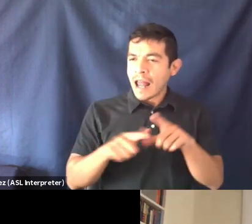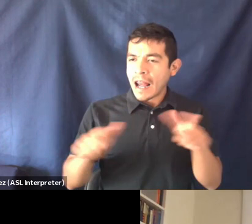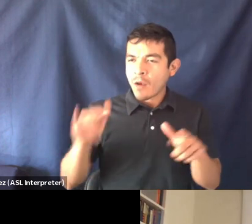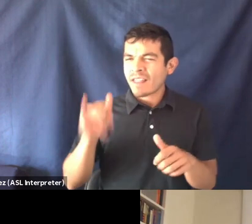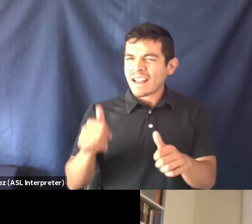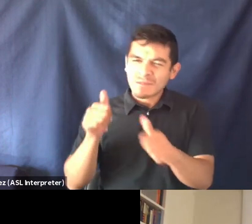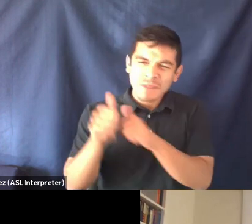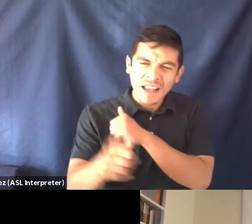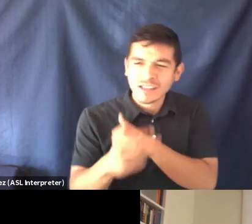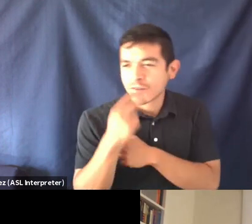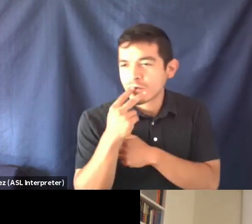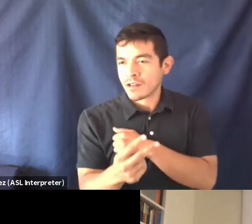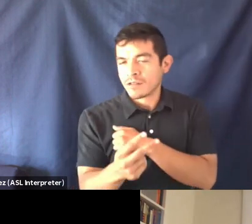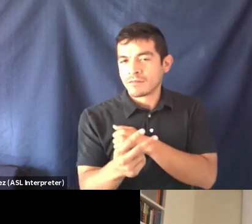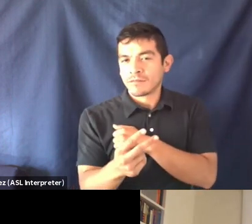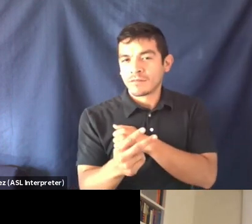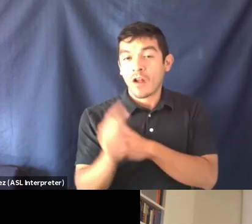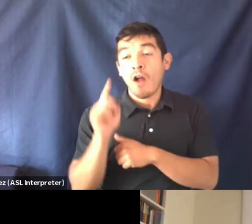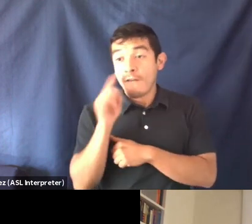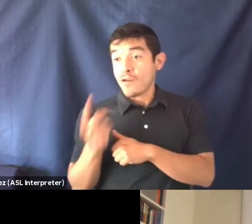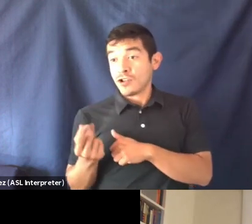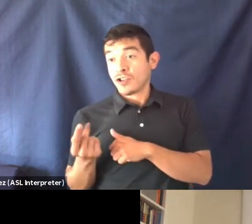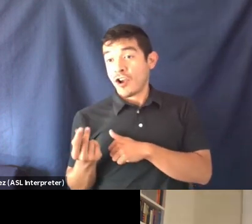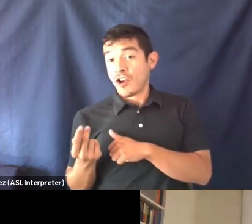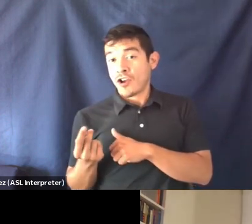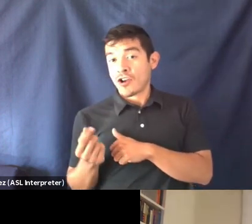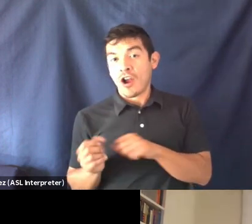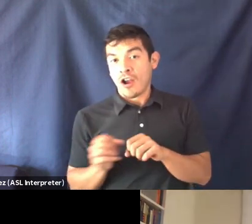And for dogs, it obviously isn't they may know many words,